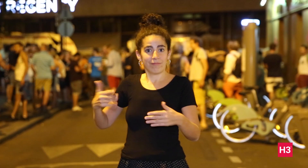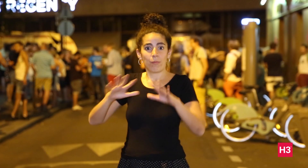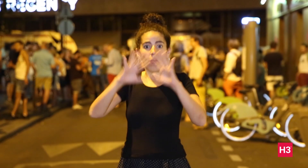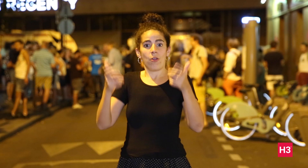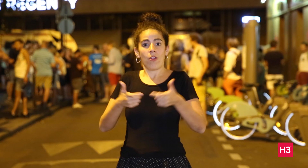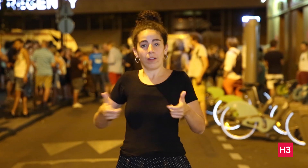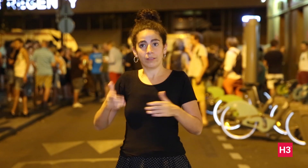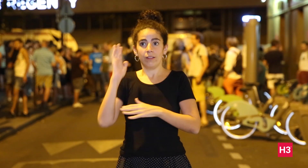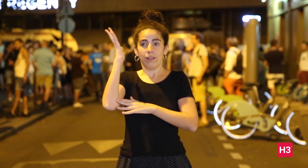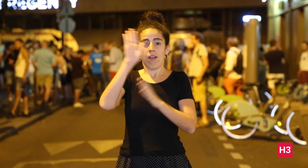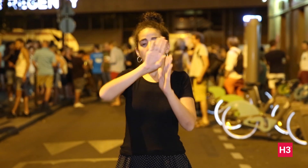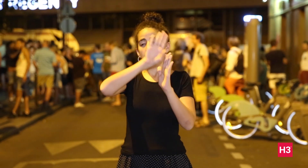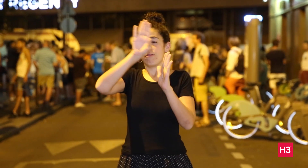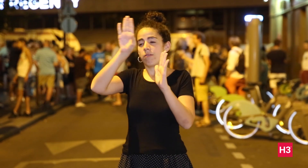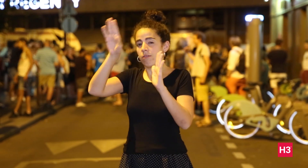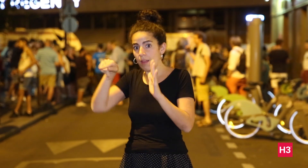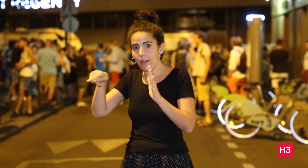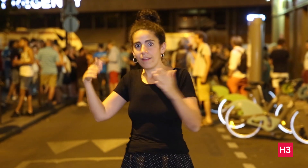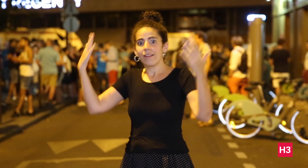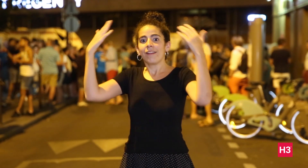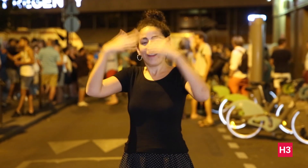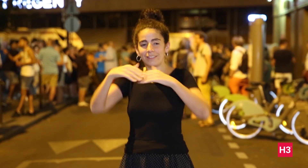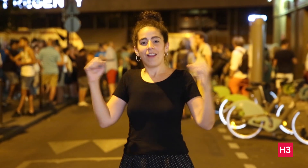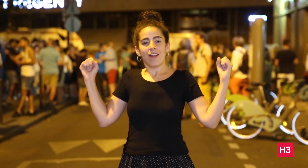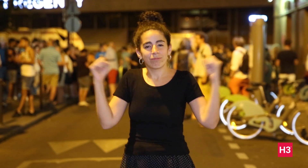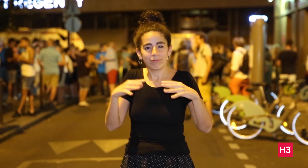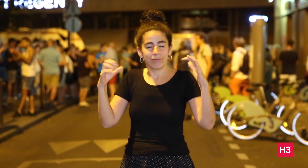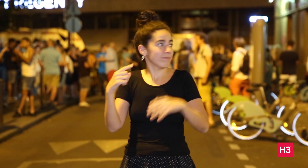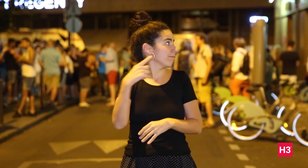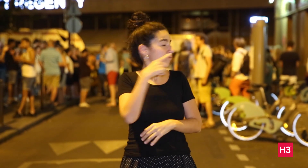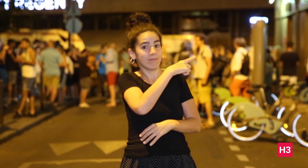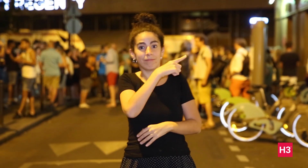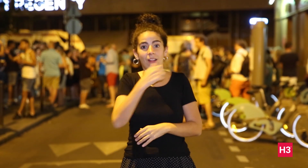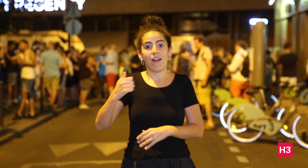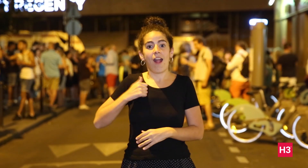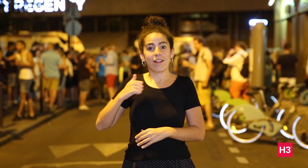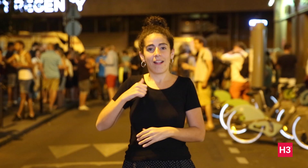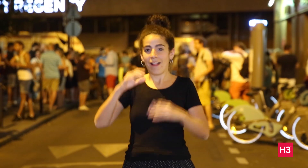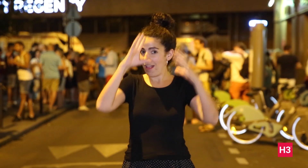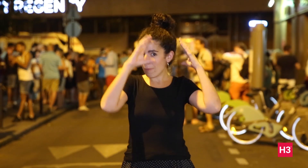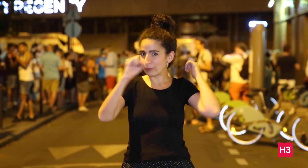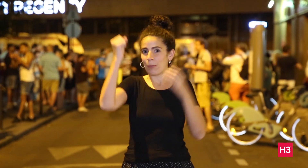Every night during World Congress, people gather here at Canadian Embassy pub.